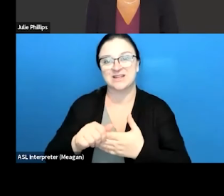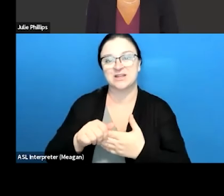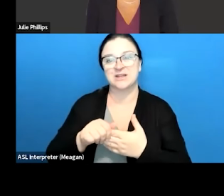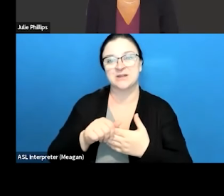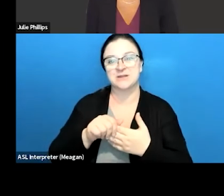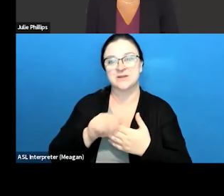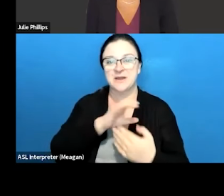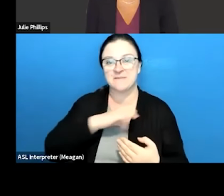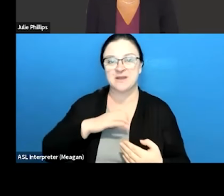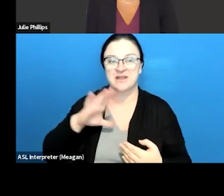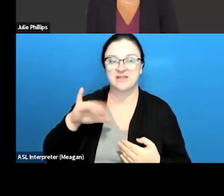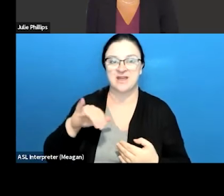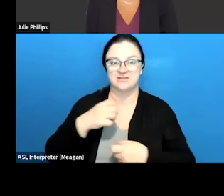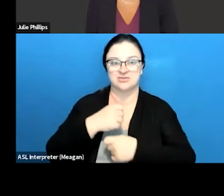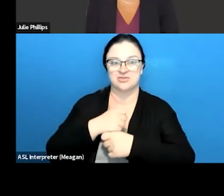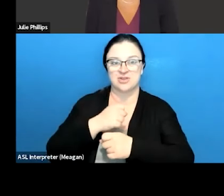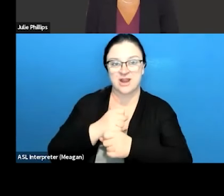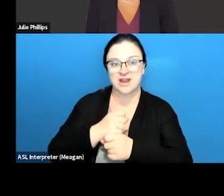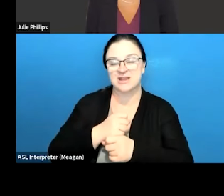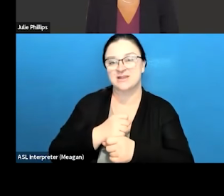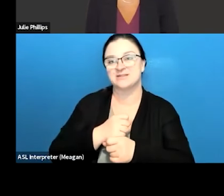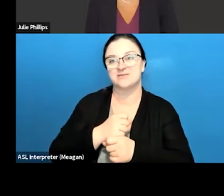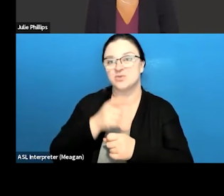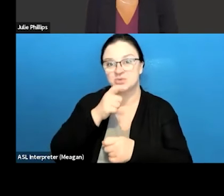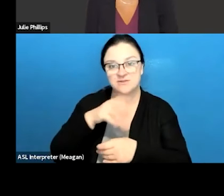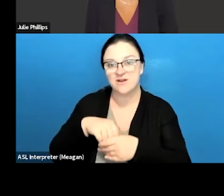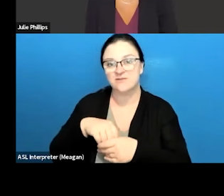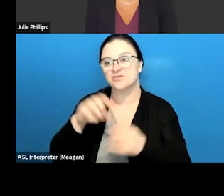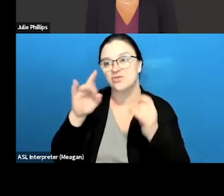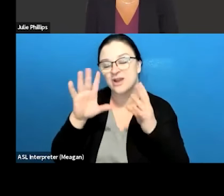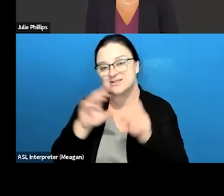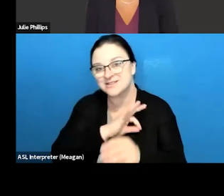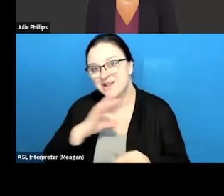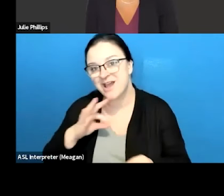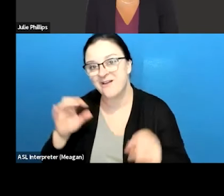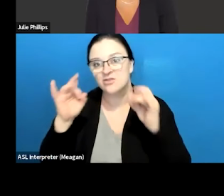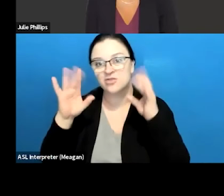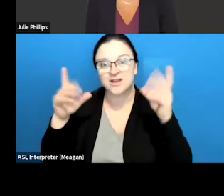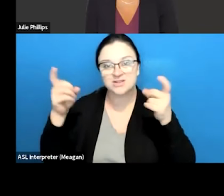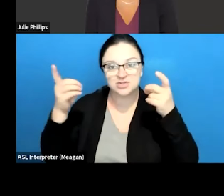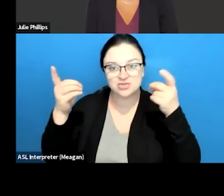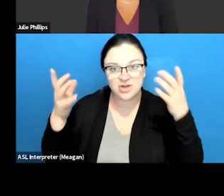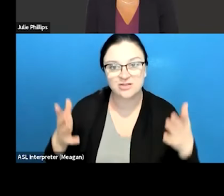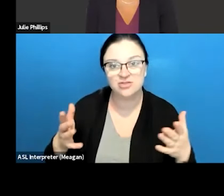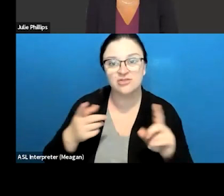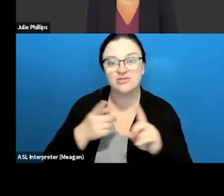the crisis staff, the the crisis directors, and from each of our five CMHCs,